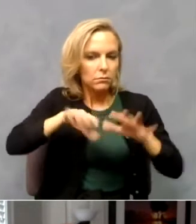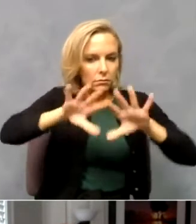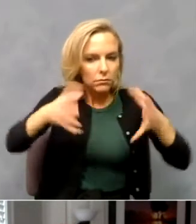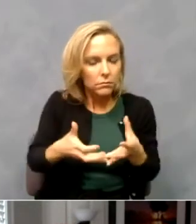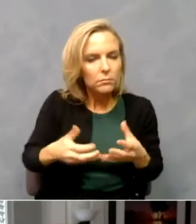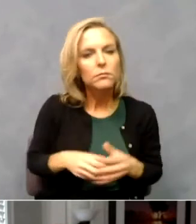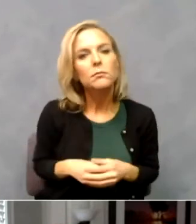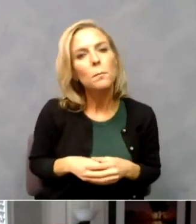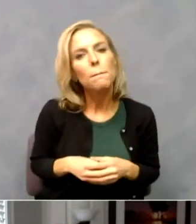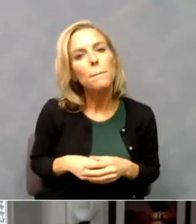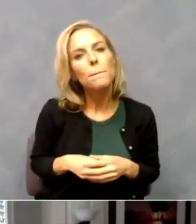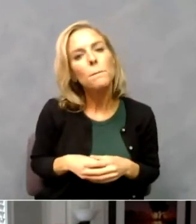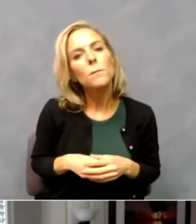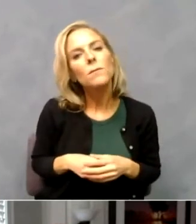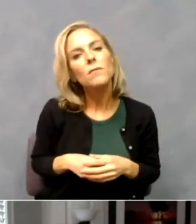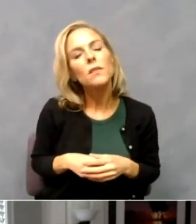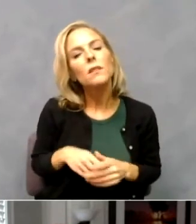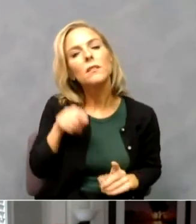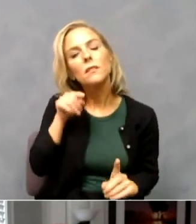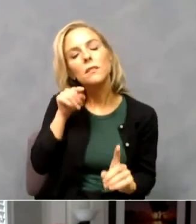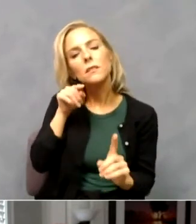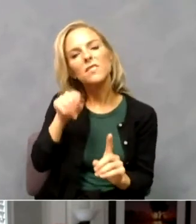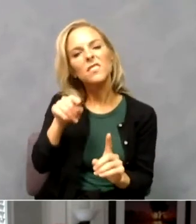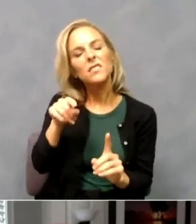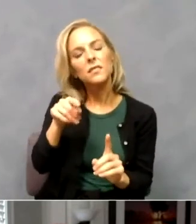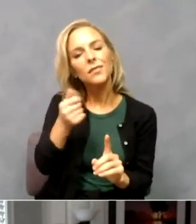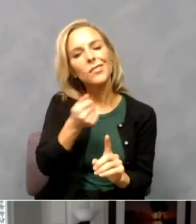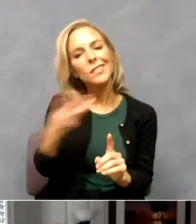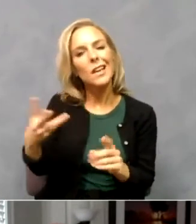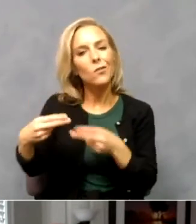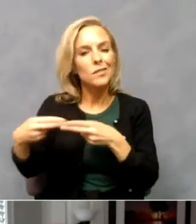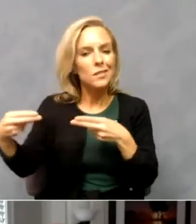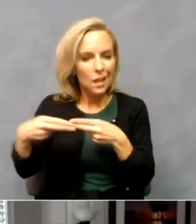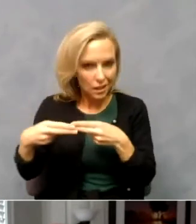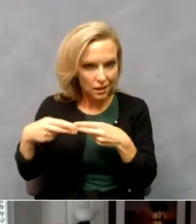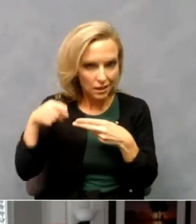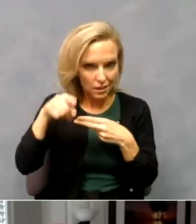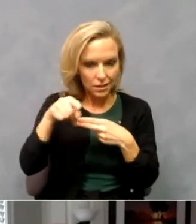I have used a couple slides in here from the Center for Disease Control's